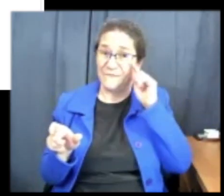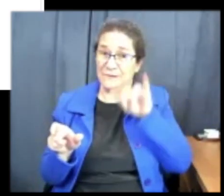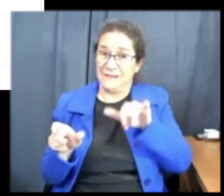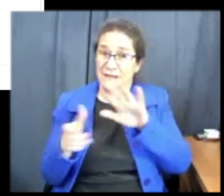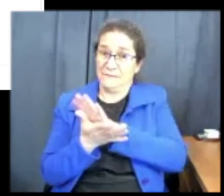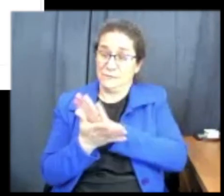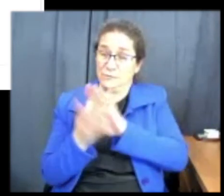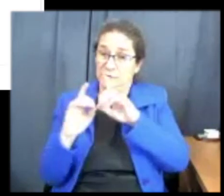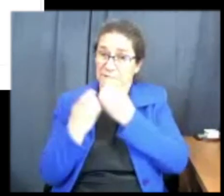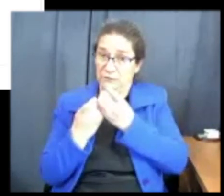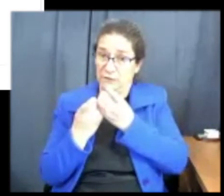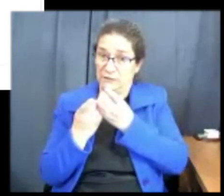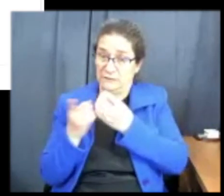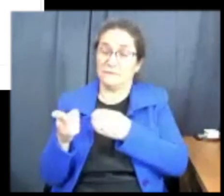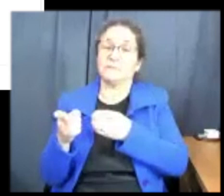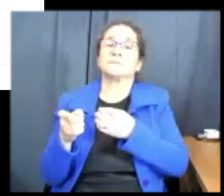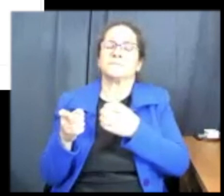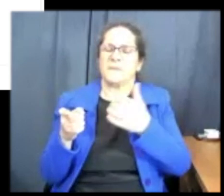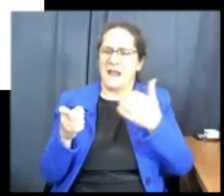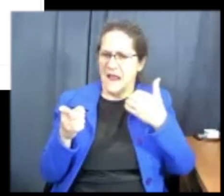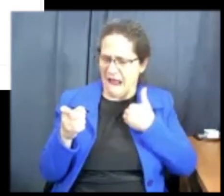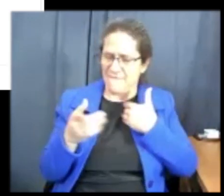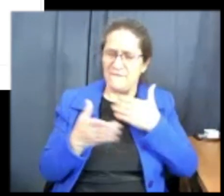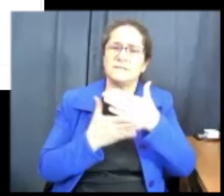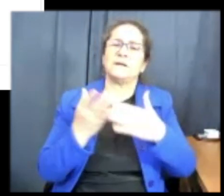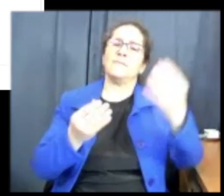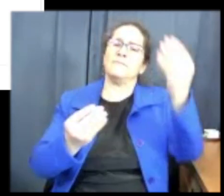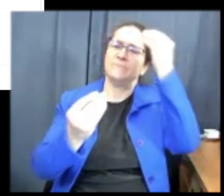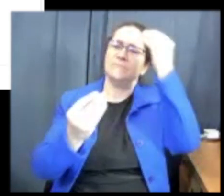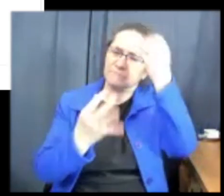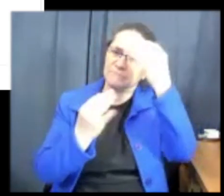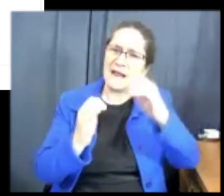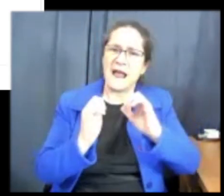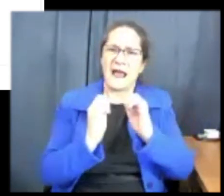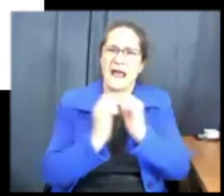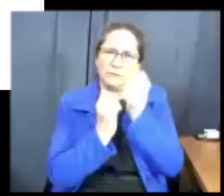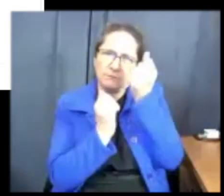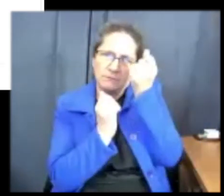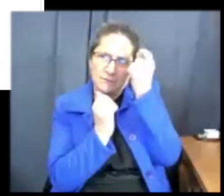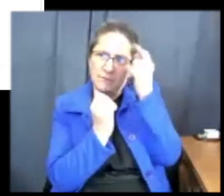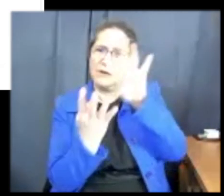There's also a bit of information on how to read the charts via a link,